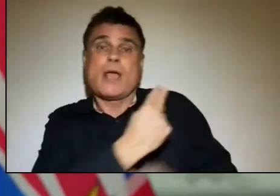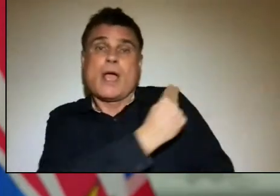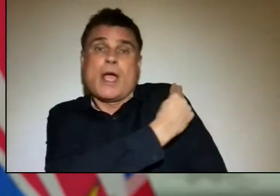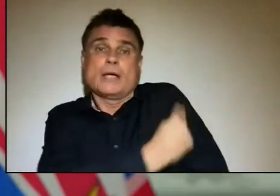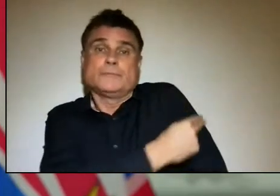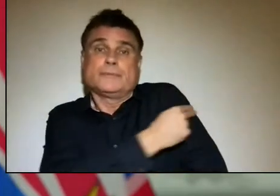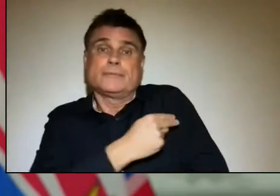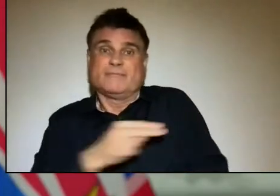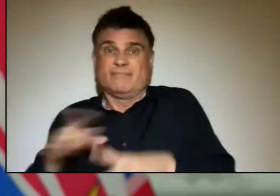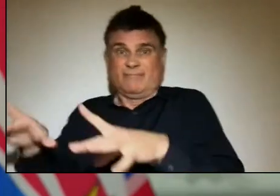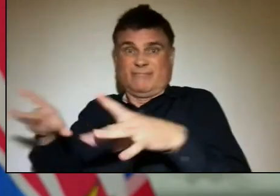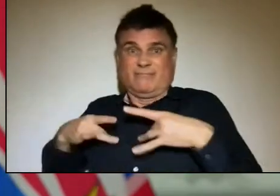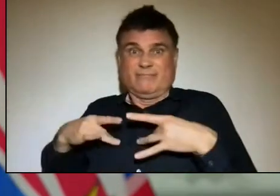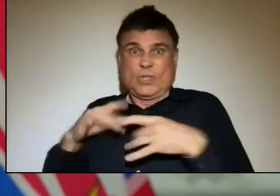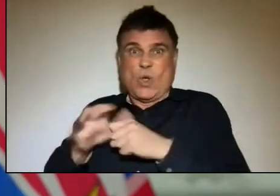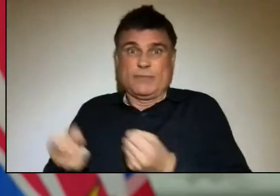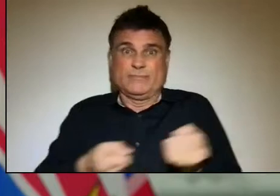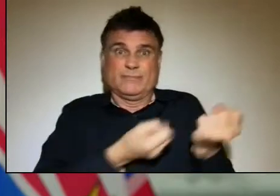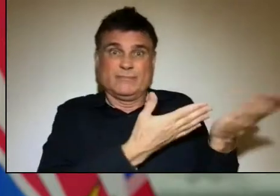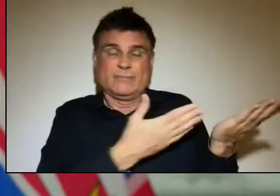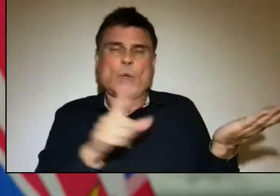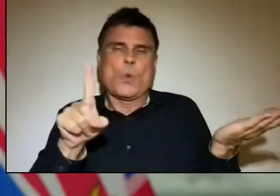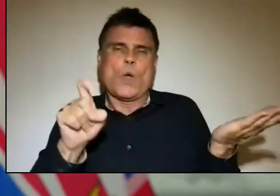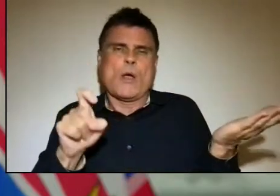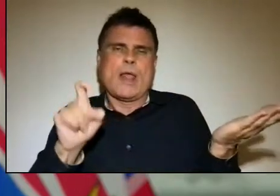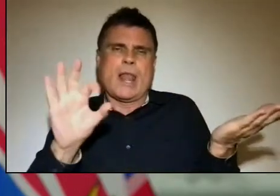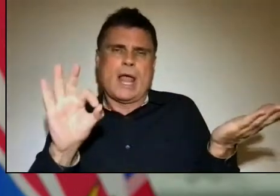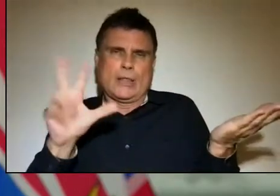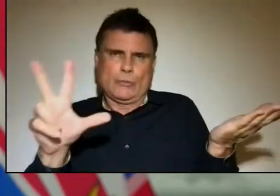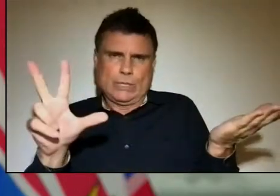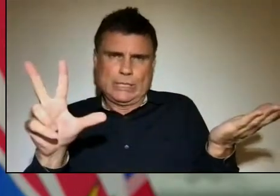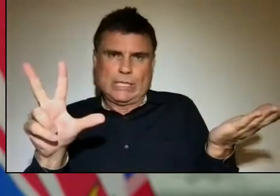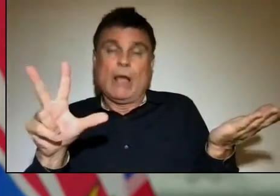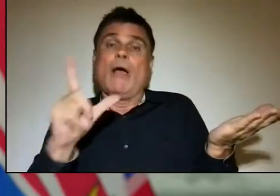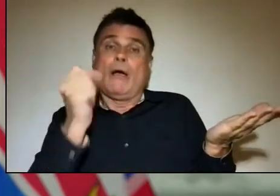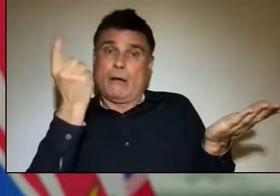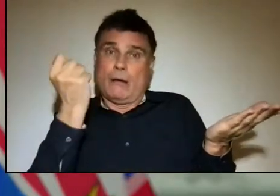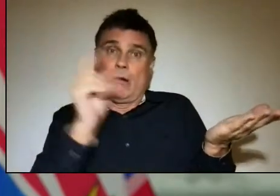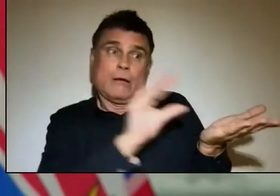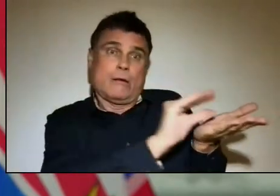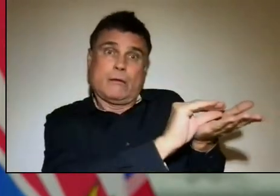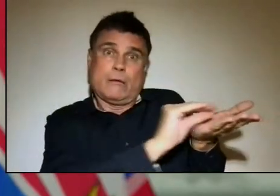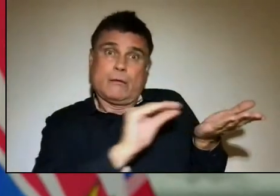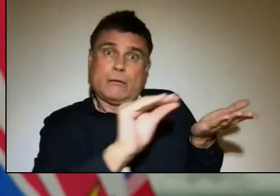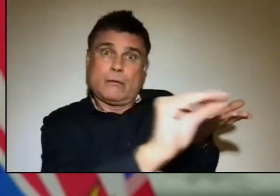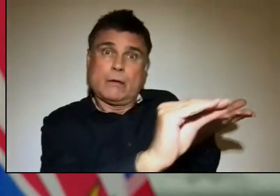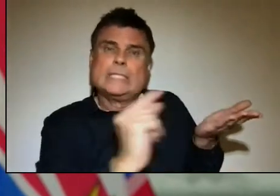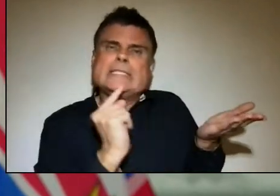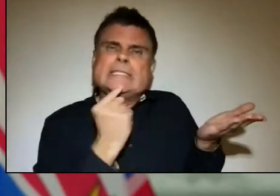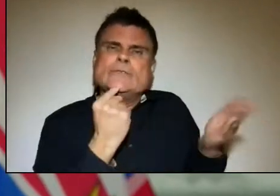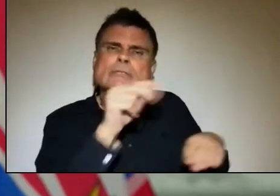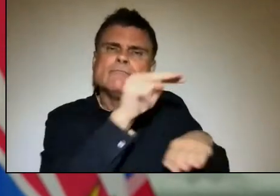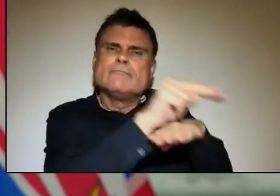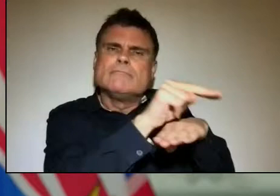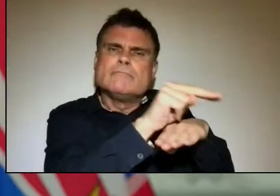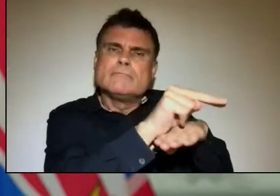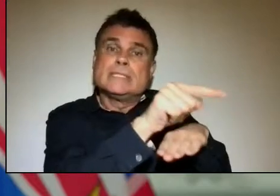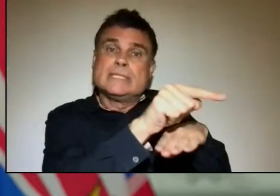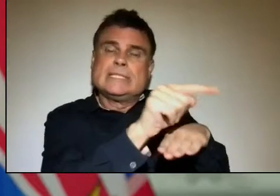hospitalization rates for people with COVID, and that is at 193